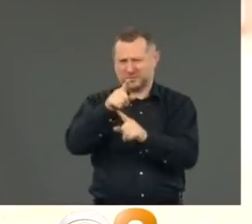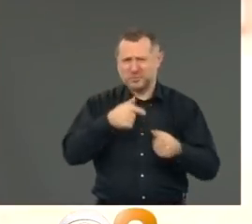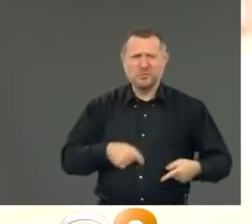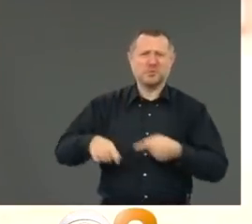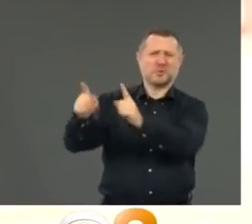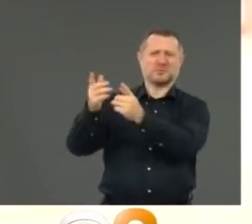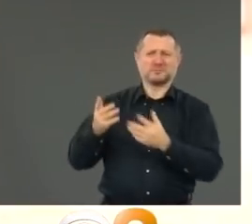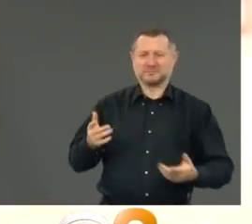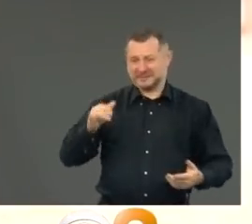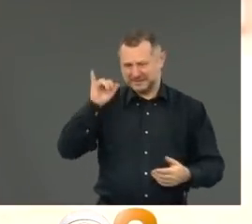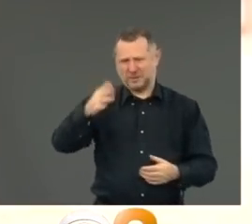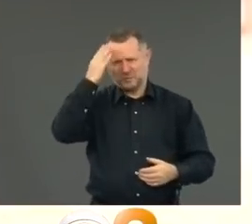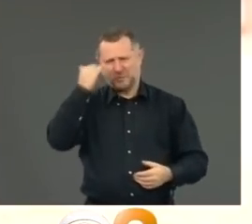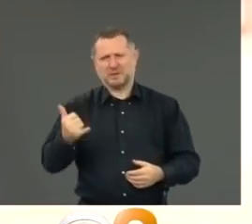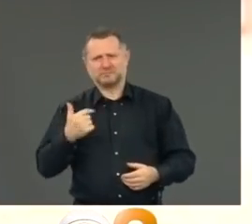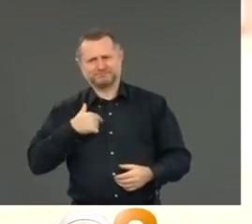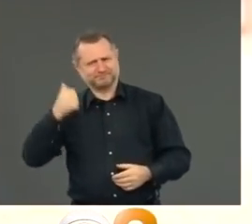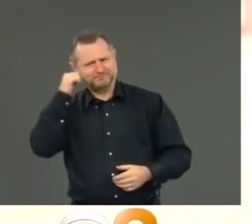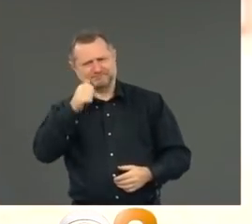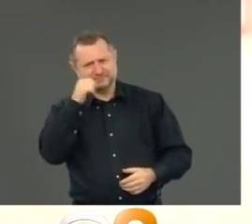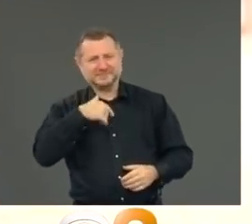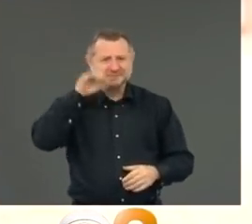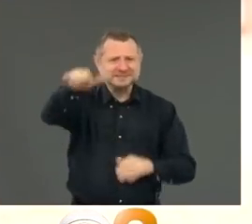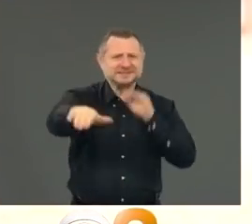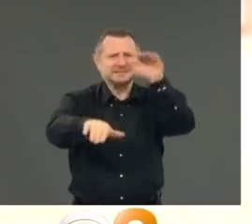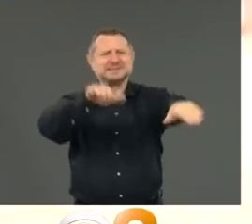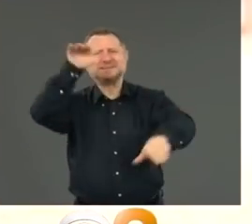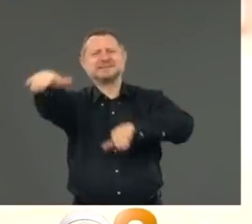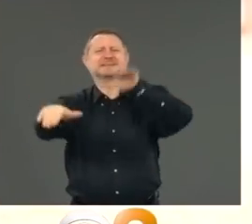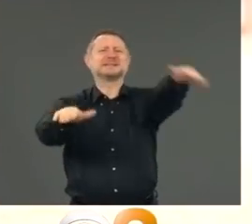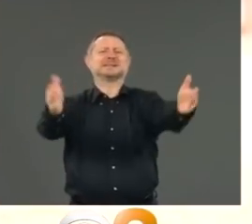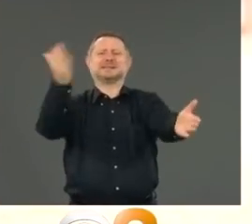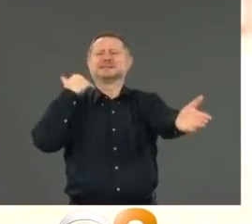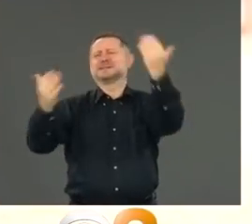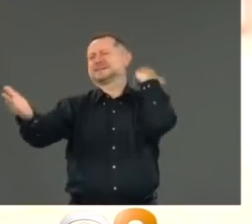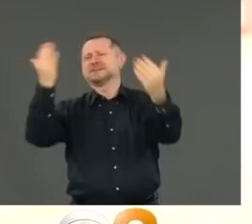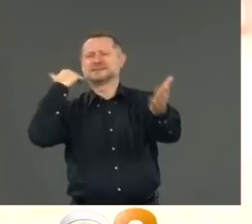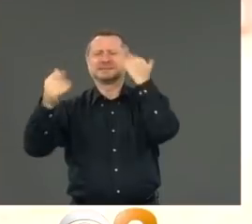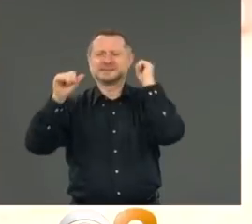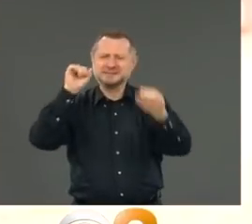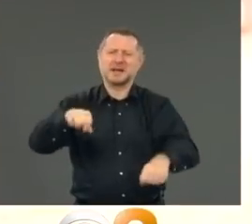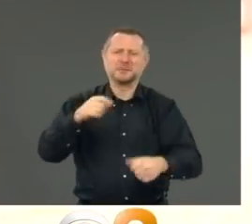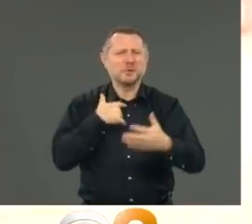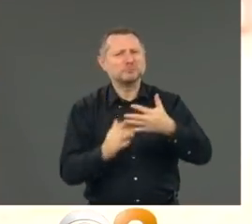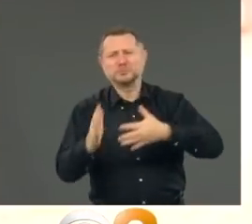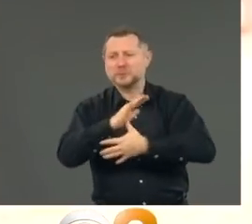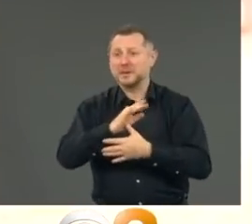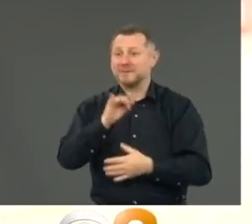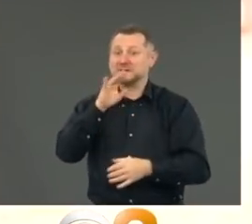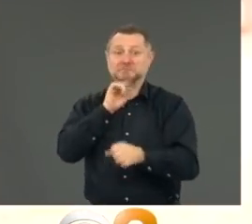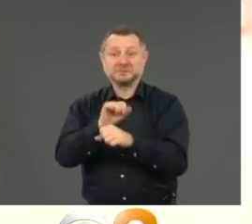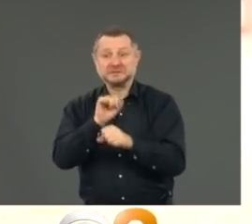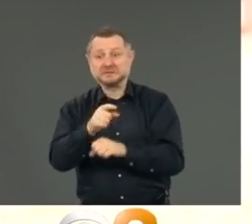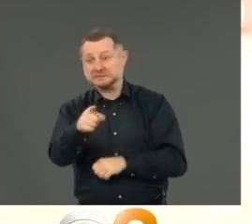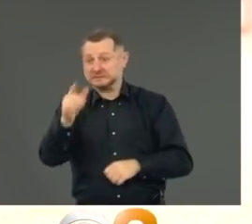WE CAN DO 50,000 TESTS PER DAY WE ARE ONLY DOING 5000. WE HAVE MORE CAPACITY FOR THE PUBLIC THAT WE ARE NOW USING AND